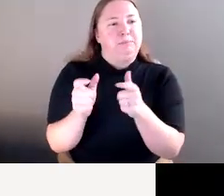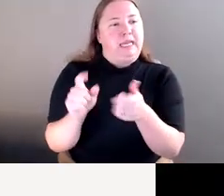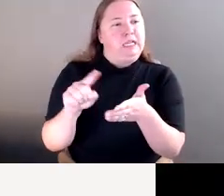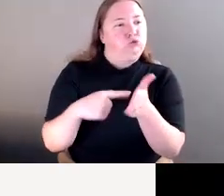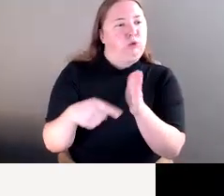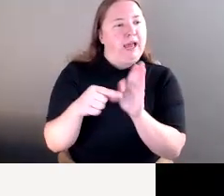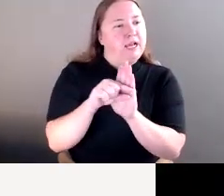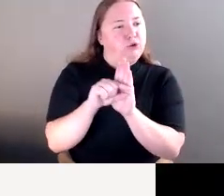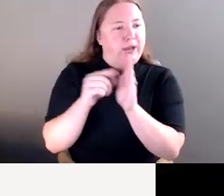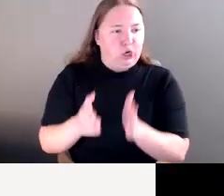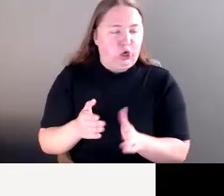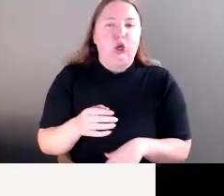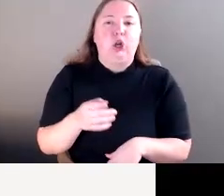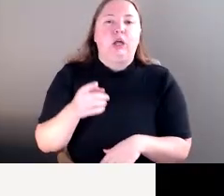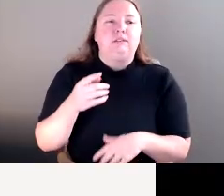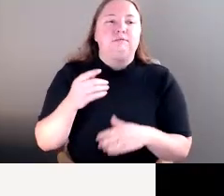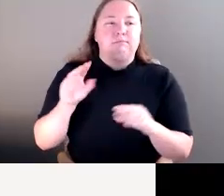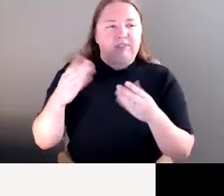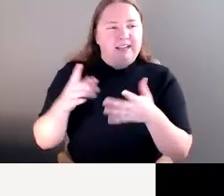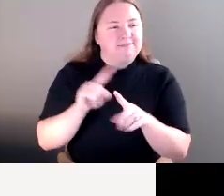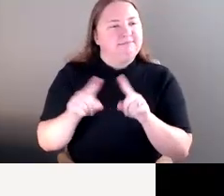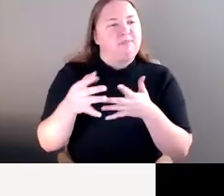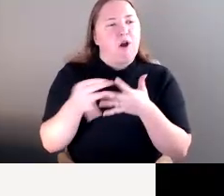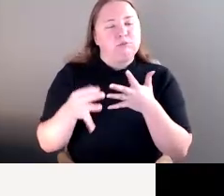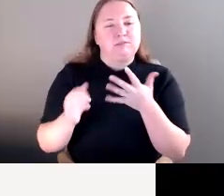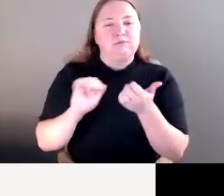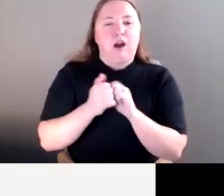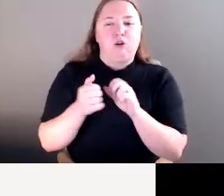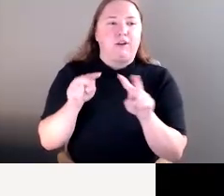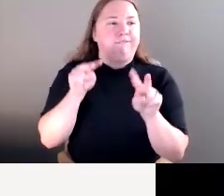they've given you different options on how you want to view the rubric as well too,